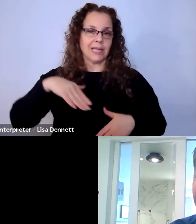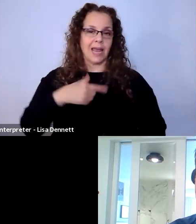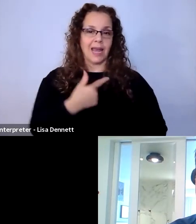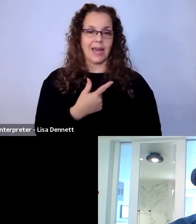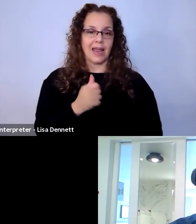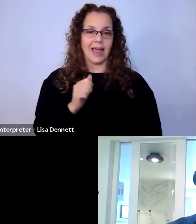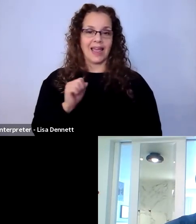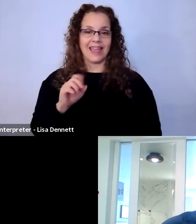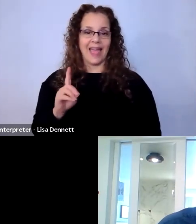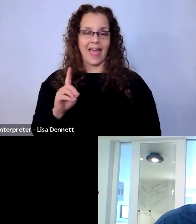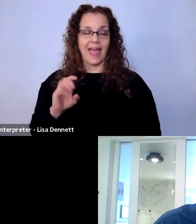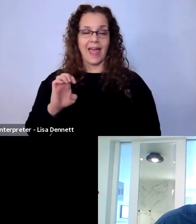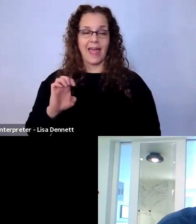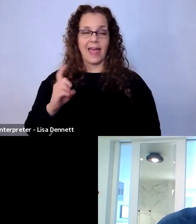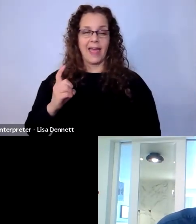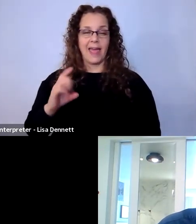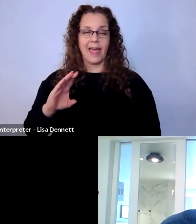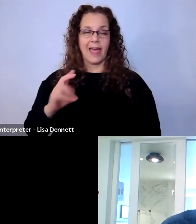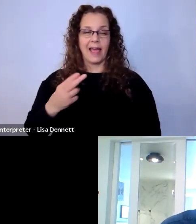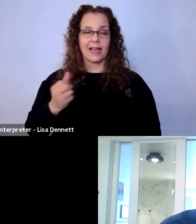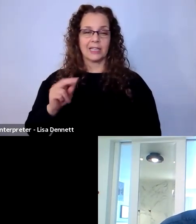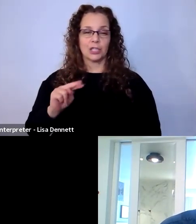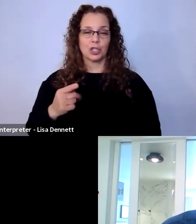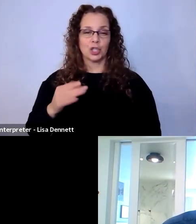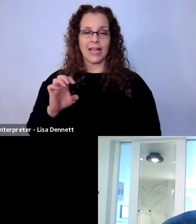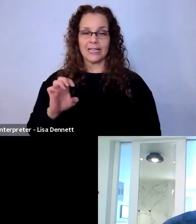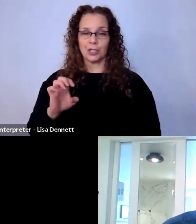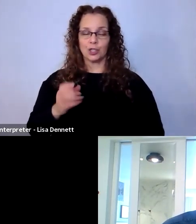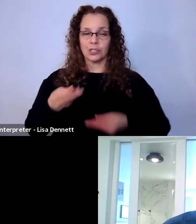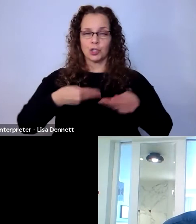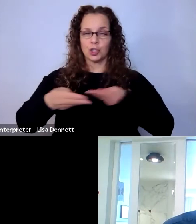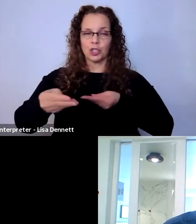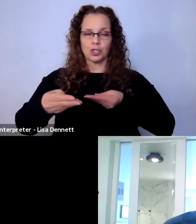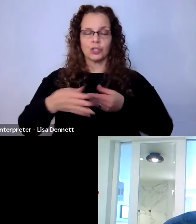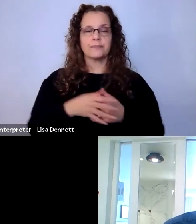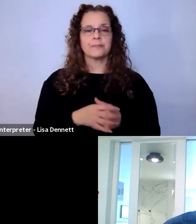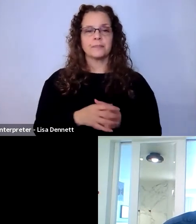Jennison Asuncion: yeah. Joe Devon: You want to describe that. Jennison Asuncion: So one of the things that I have heard over this